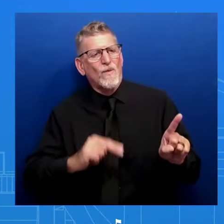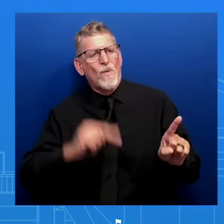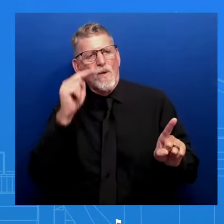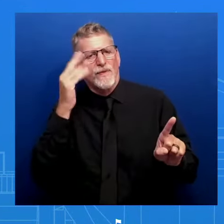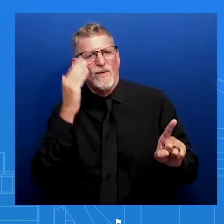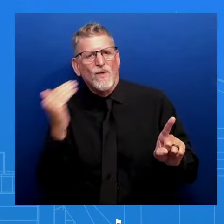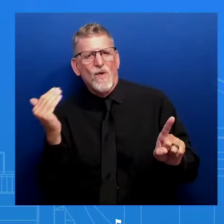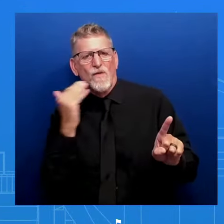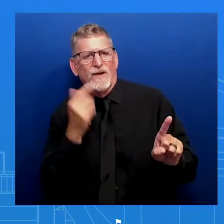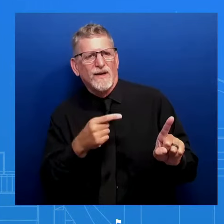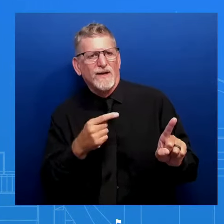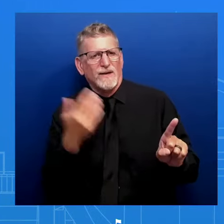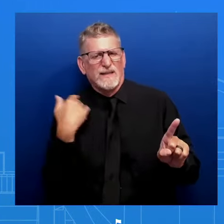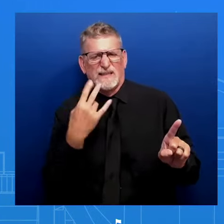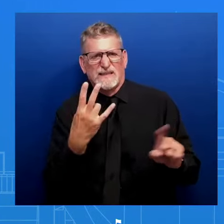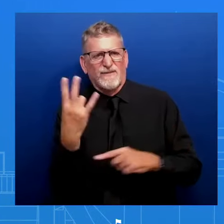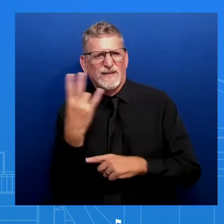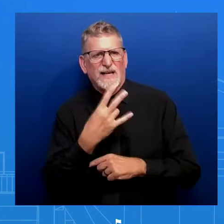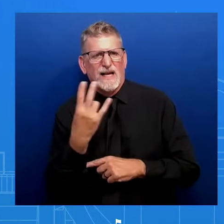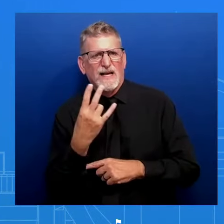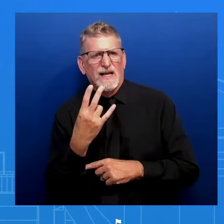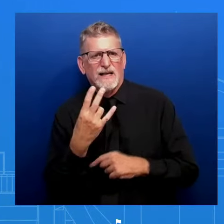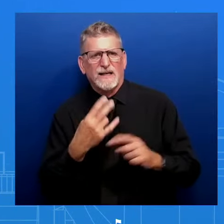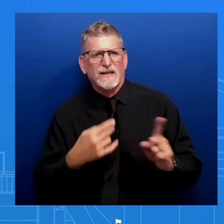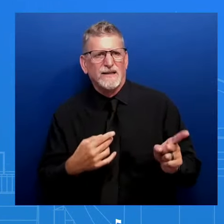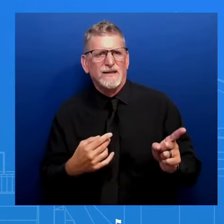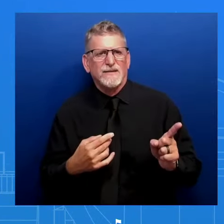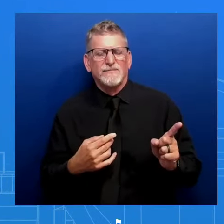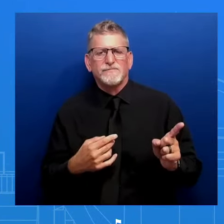And it is known that the Russian defense minister